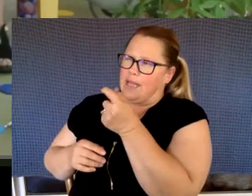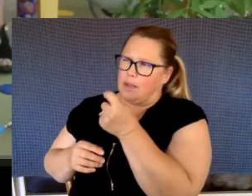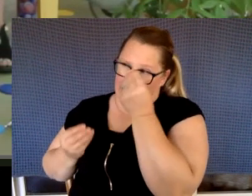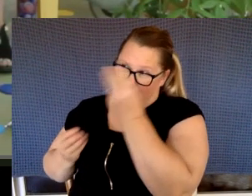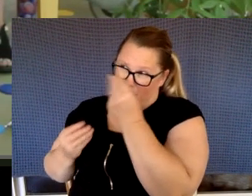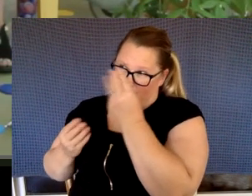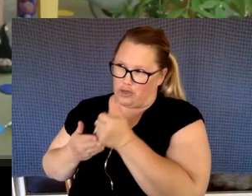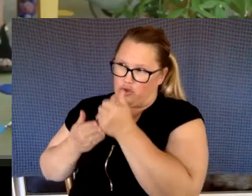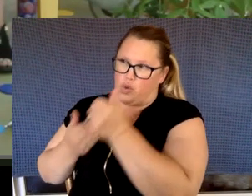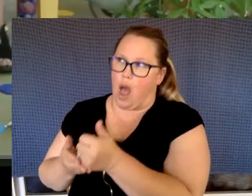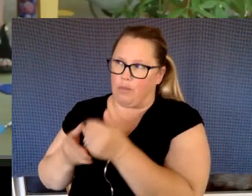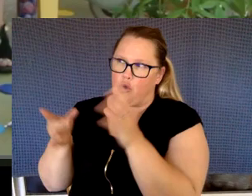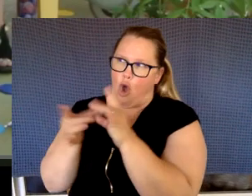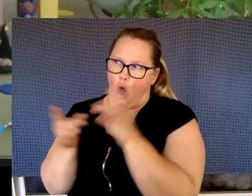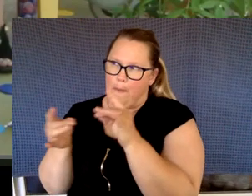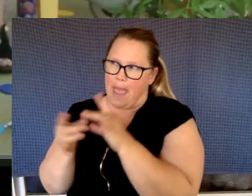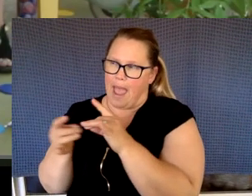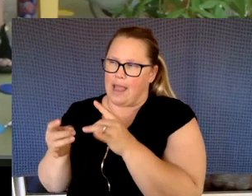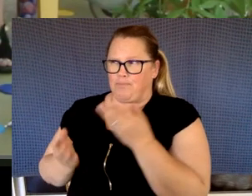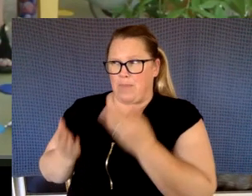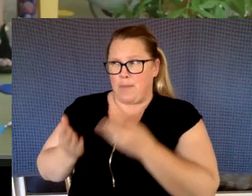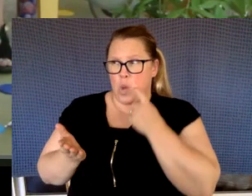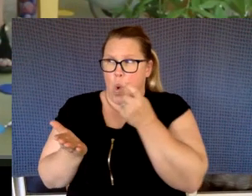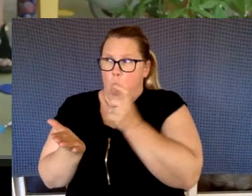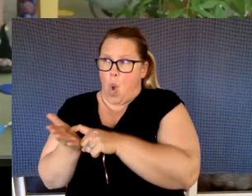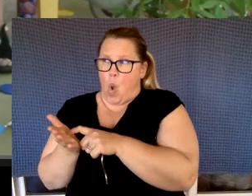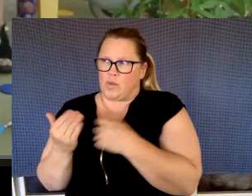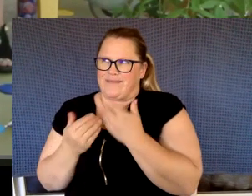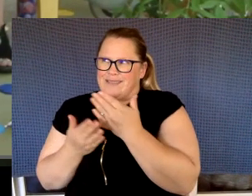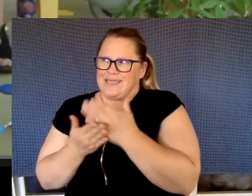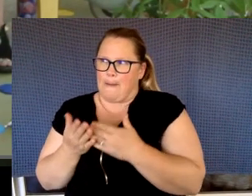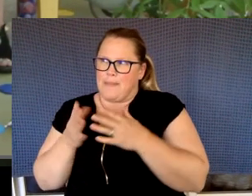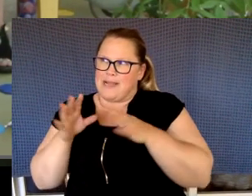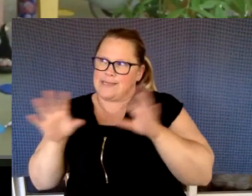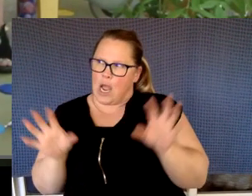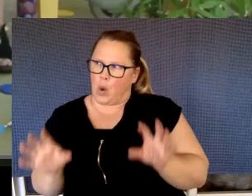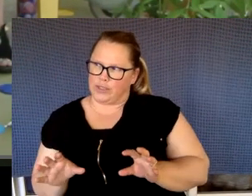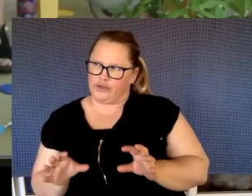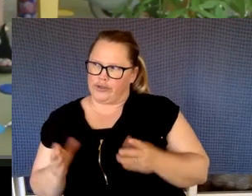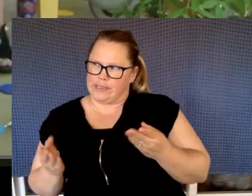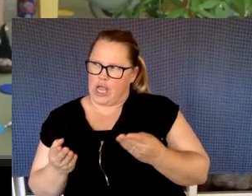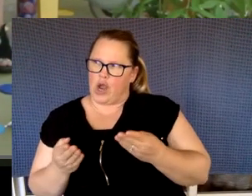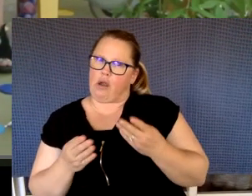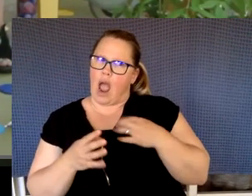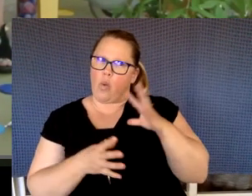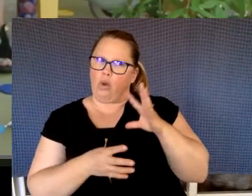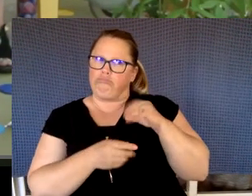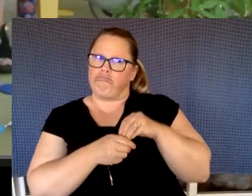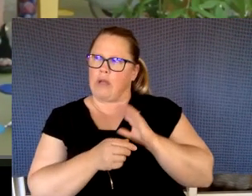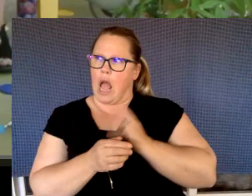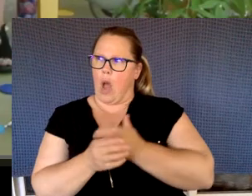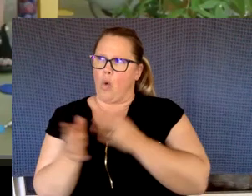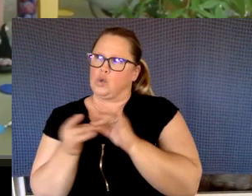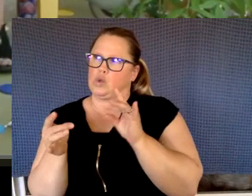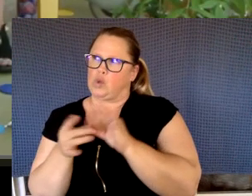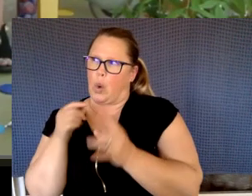And gentlemen ladies, you may notice we have some decorative items here. These will be part of our storytelling today.